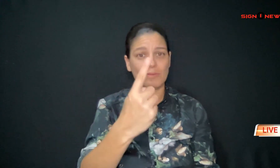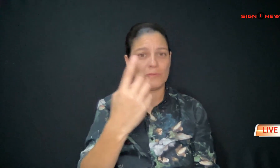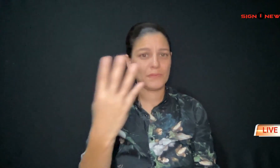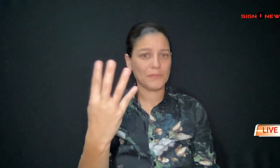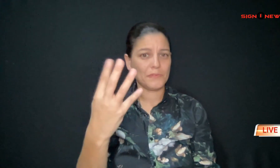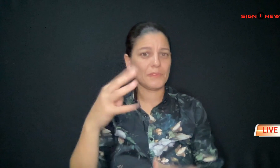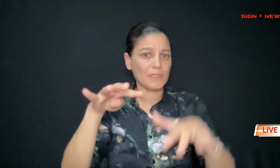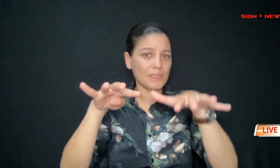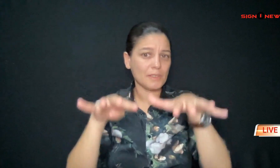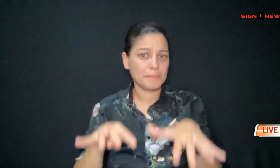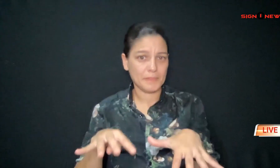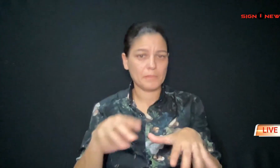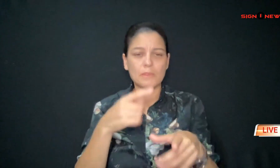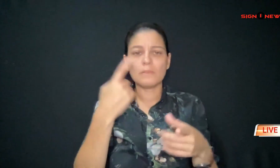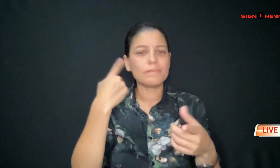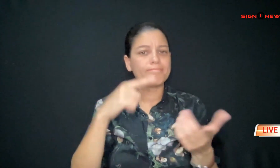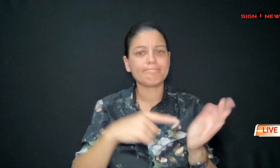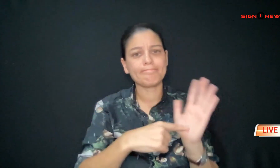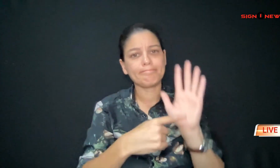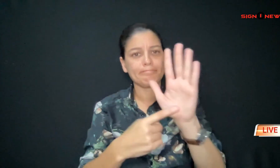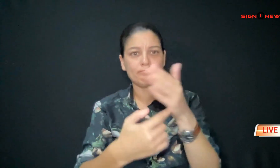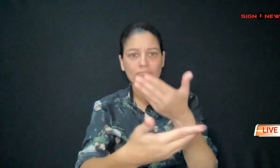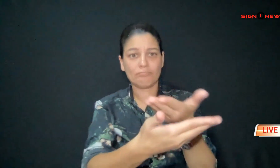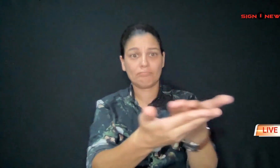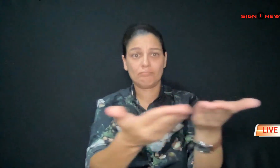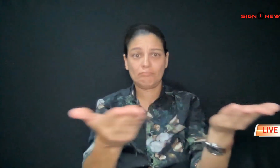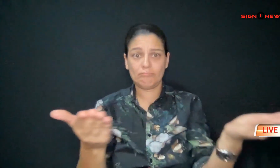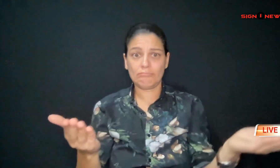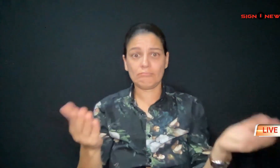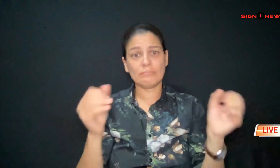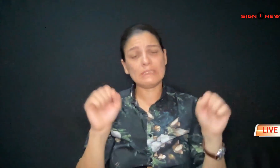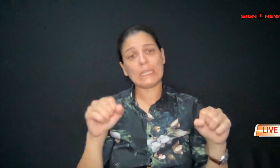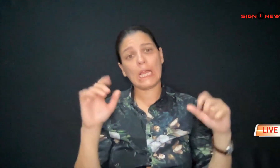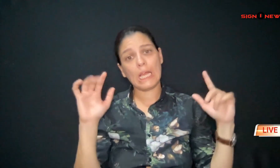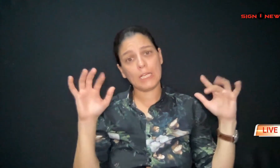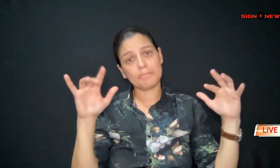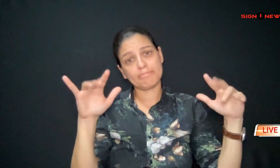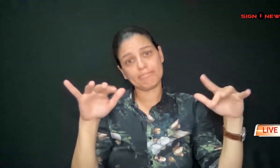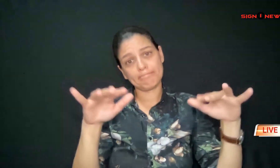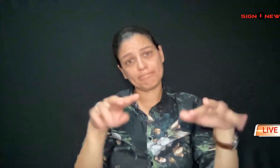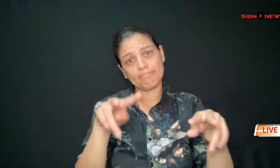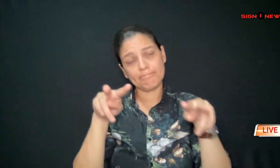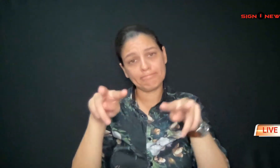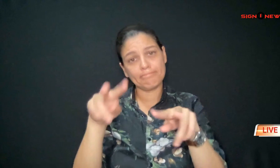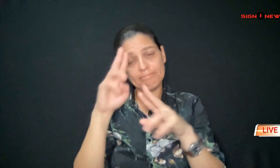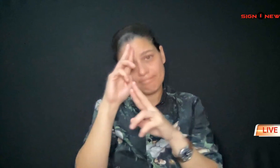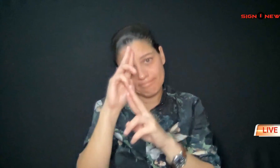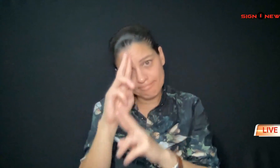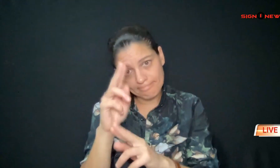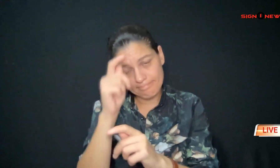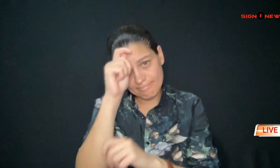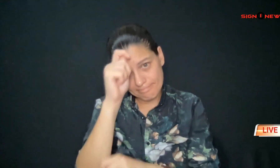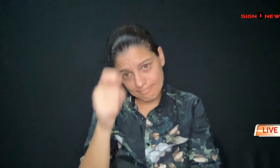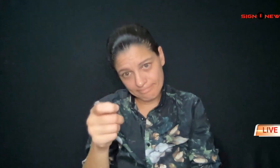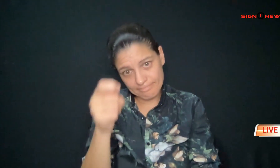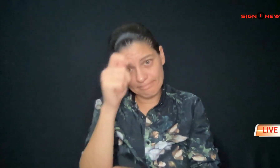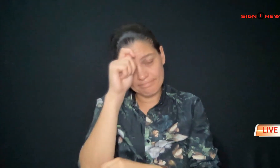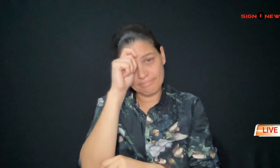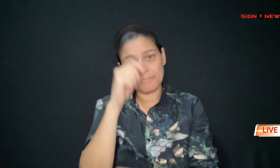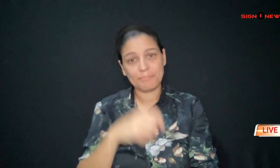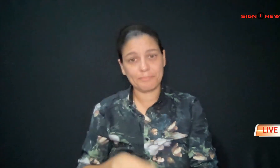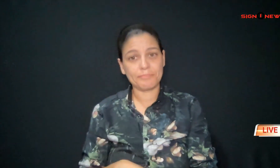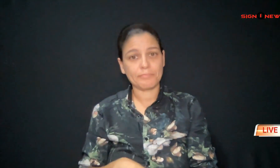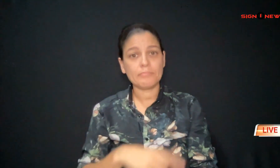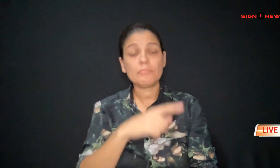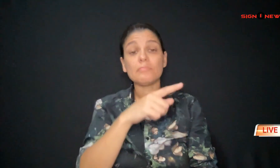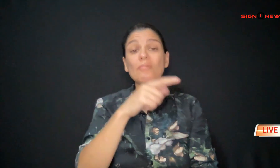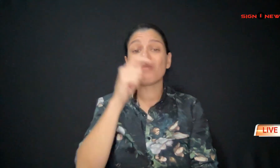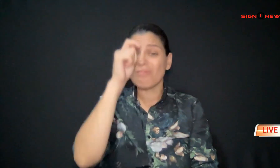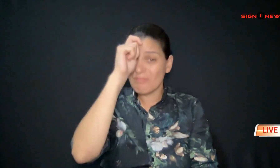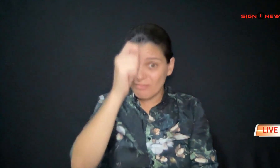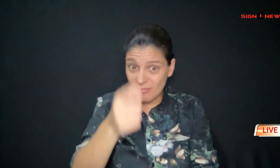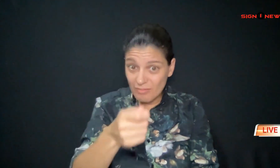give the public the opportunity to pay their respects